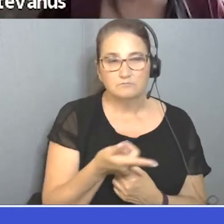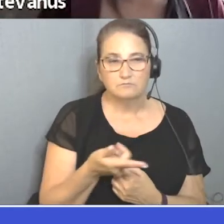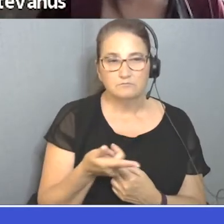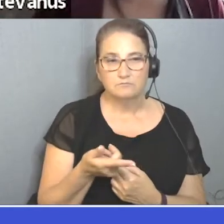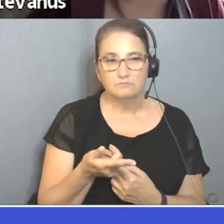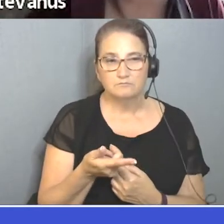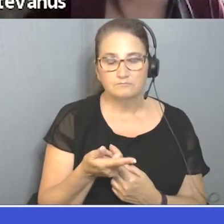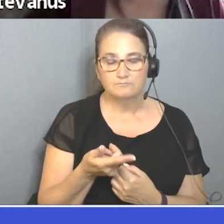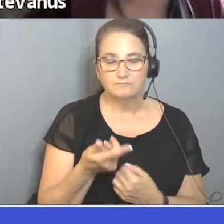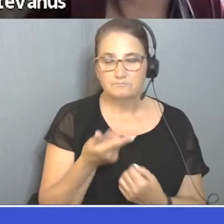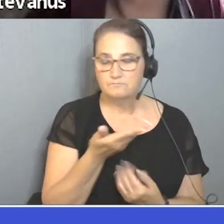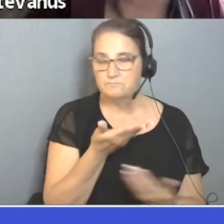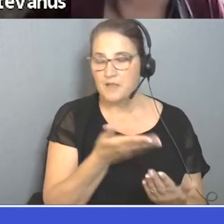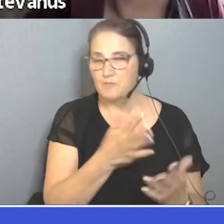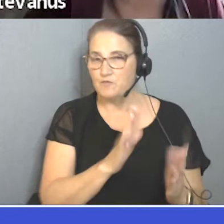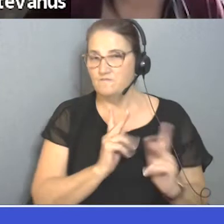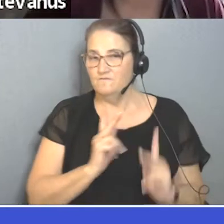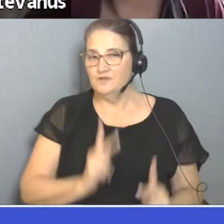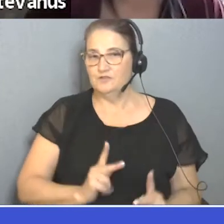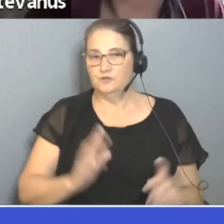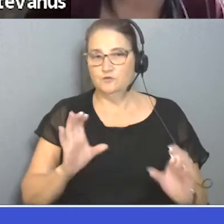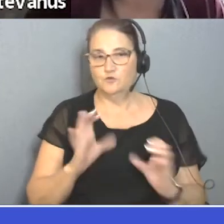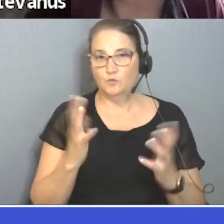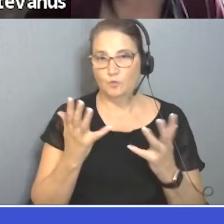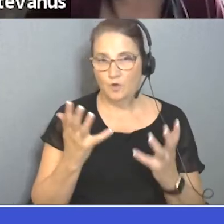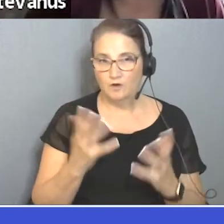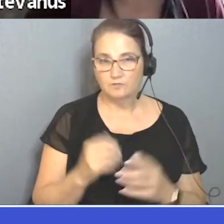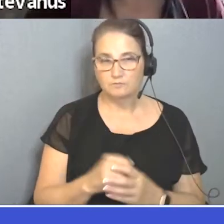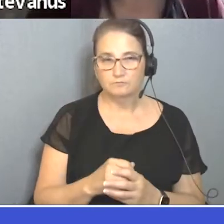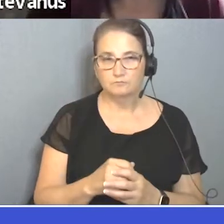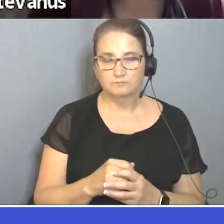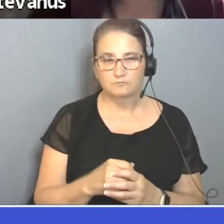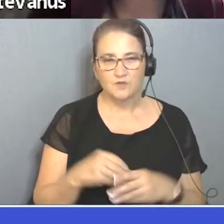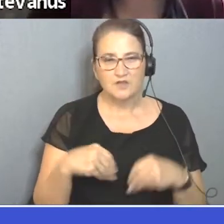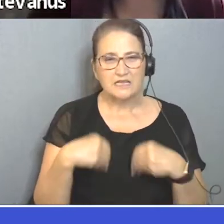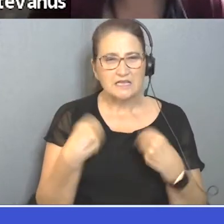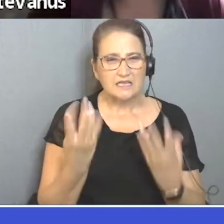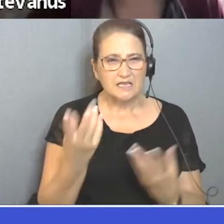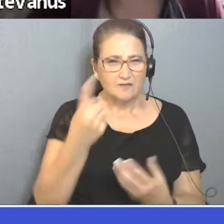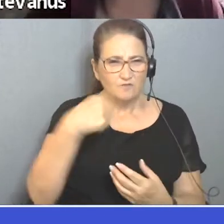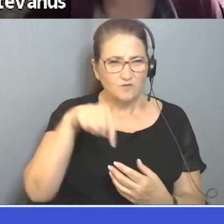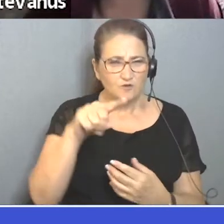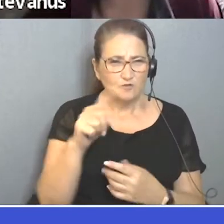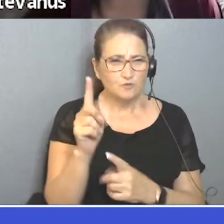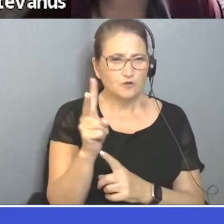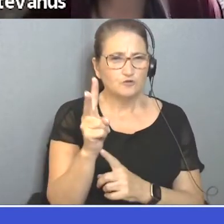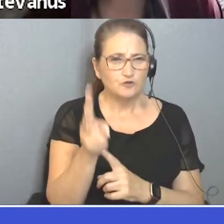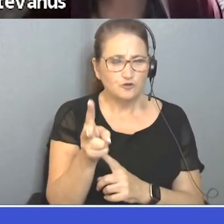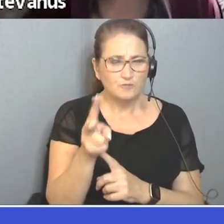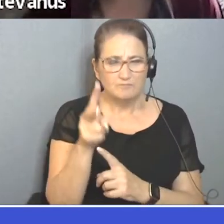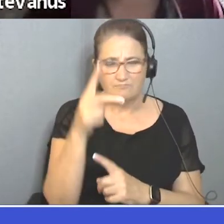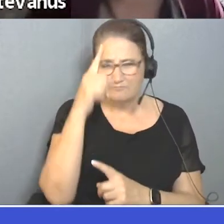responsibilities? What are they physically doing? I'll give us about two minutes to